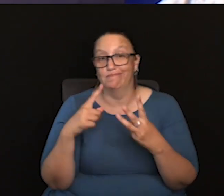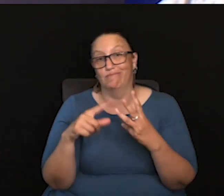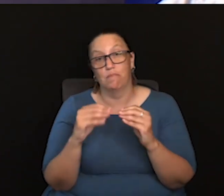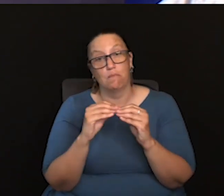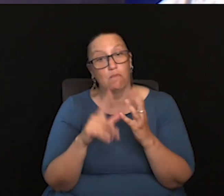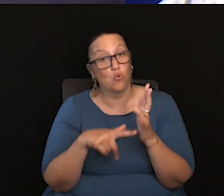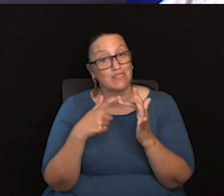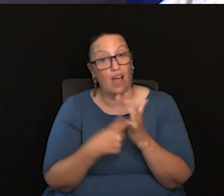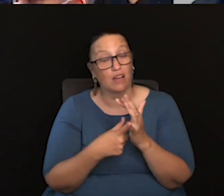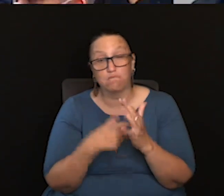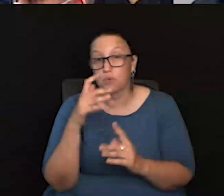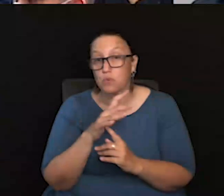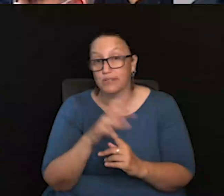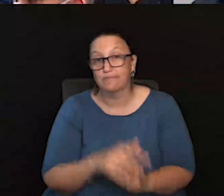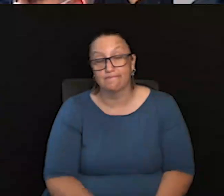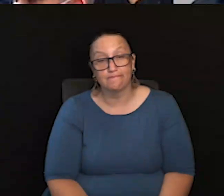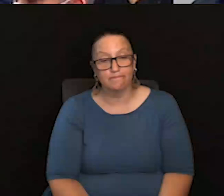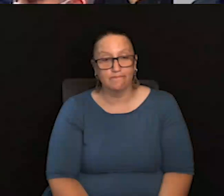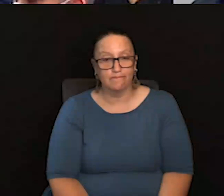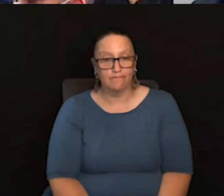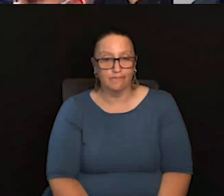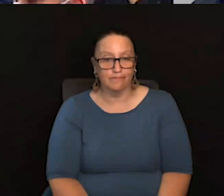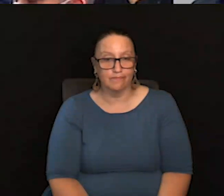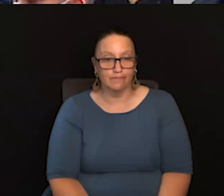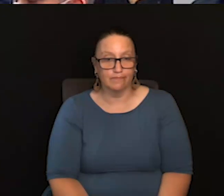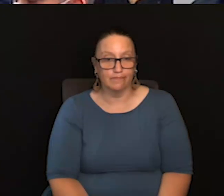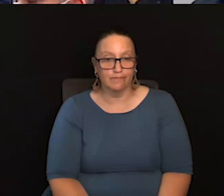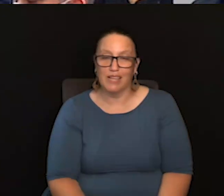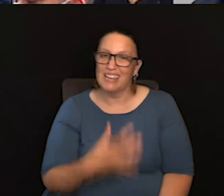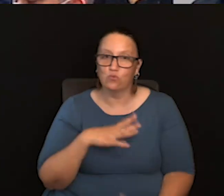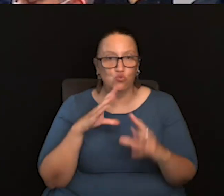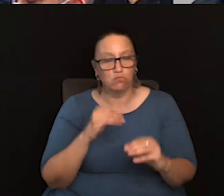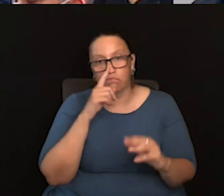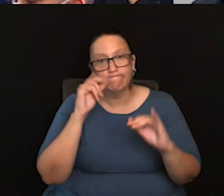Can we get a guarantee Minister that we get a substantial deep dive from the Health Department.